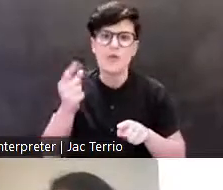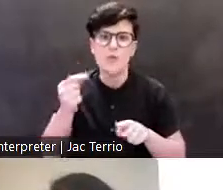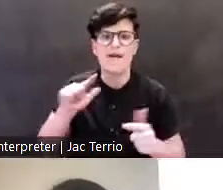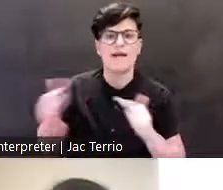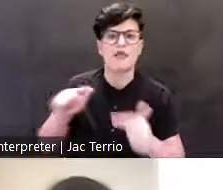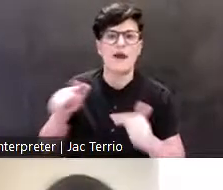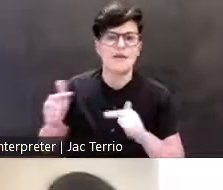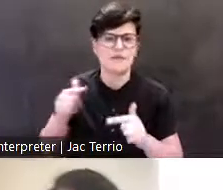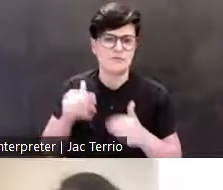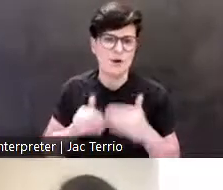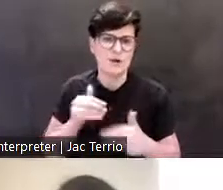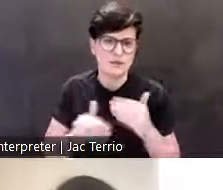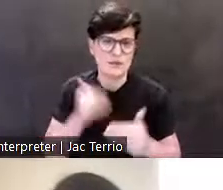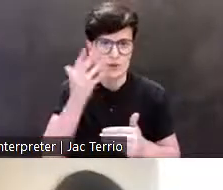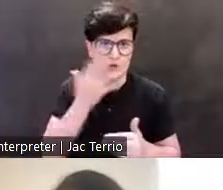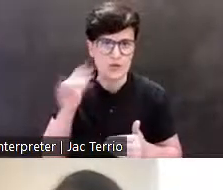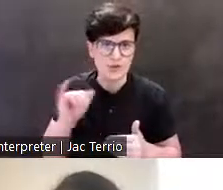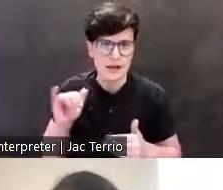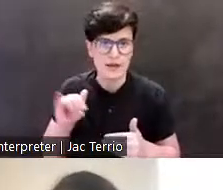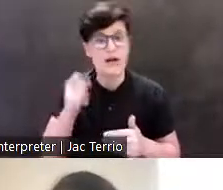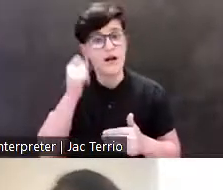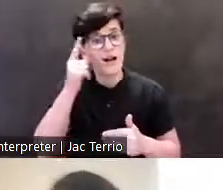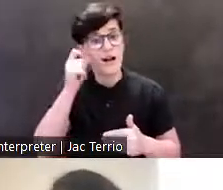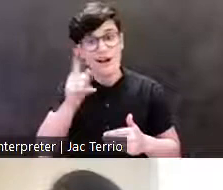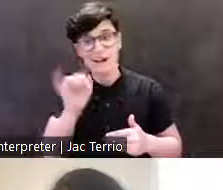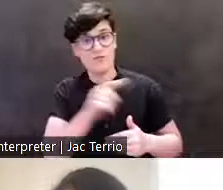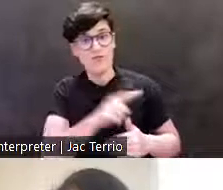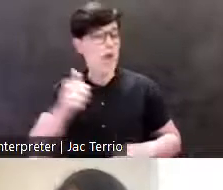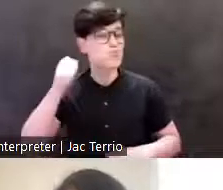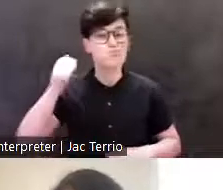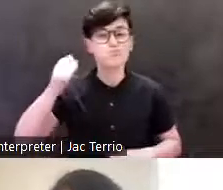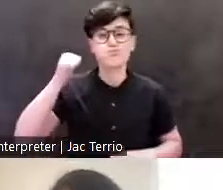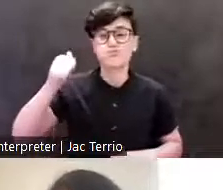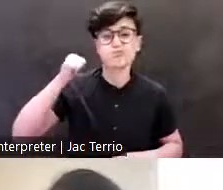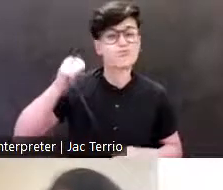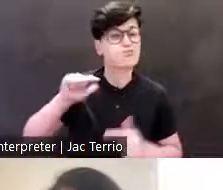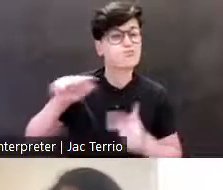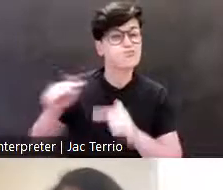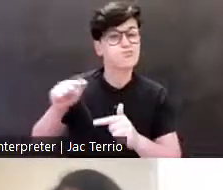The failure to engage in the interactive process is a violation of the fair housing act.